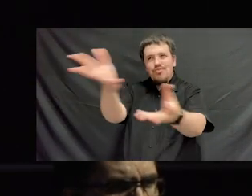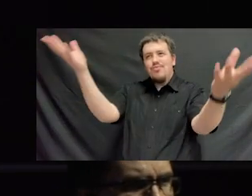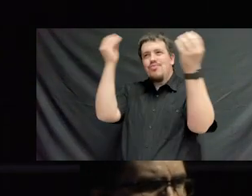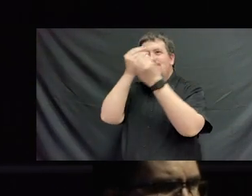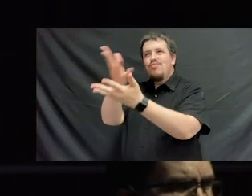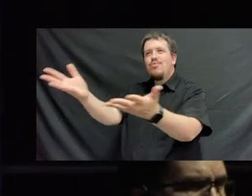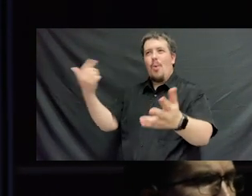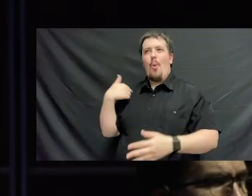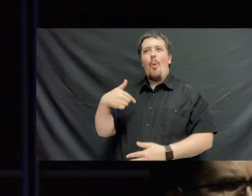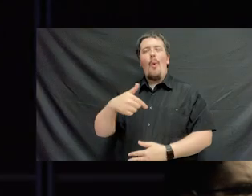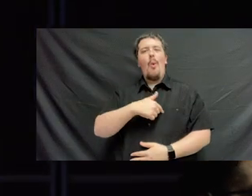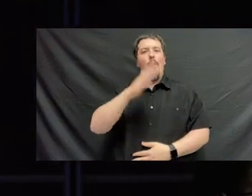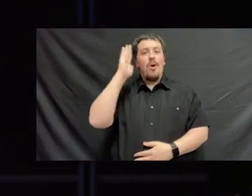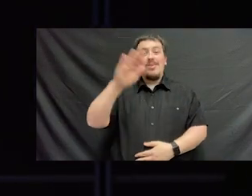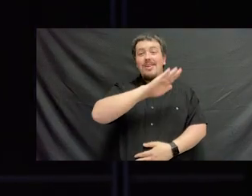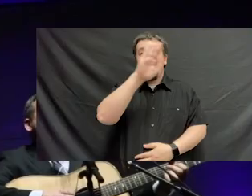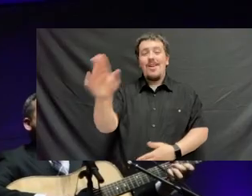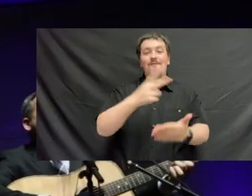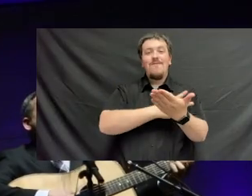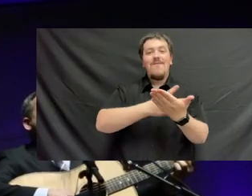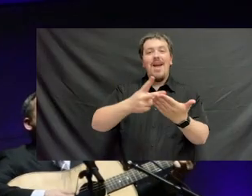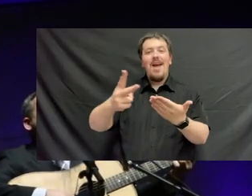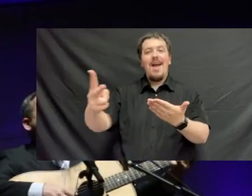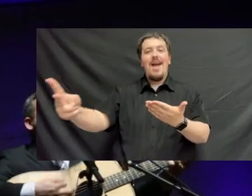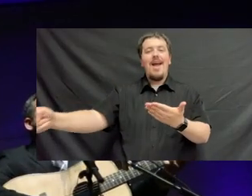Thee we'll never fail